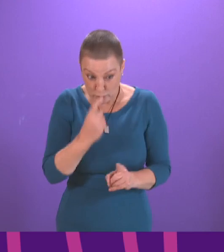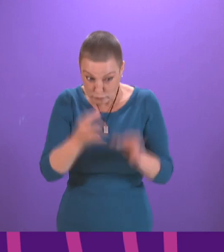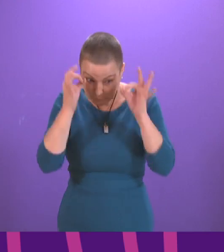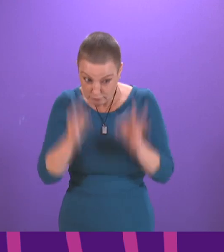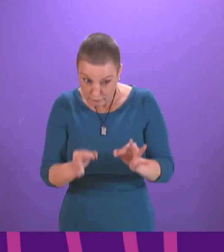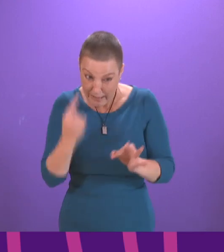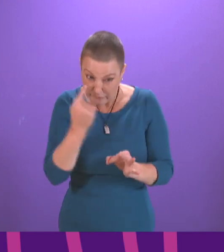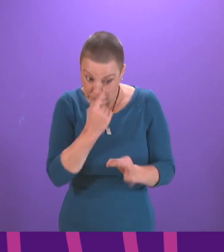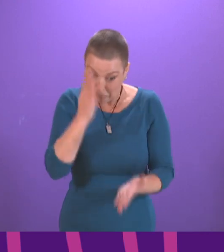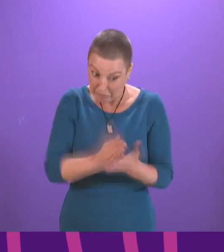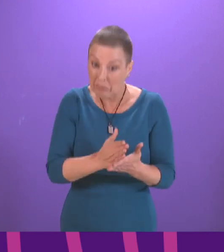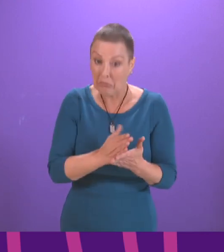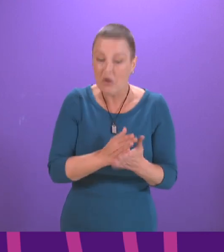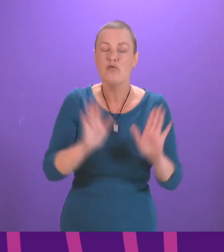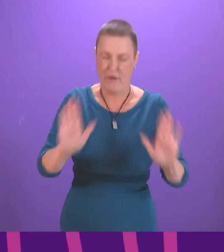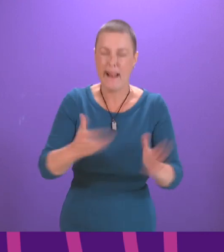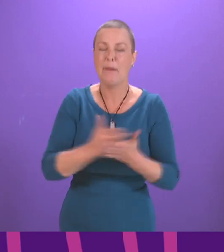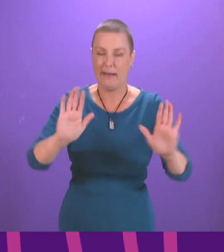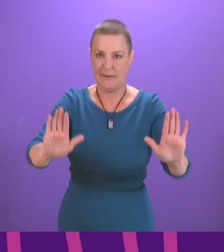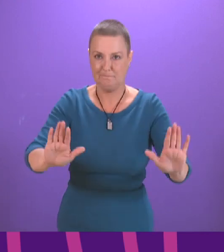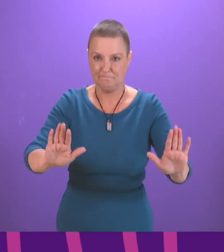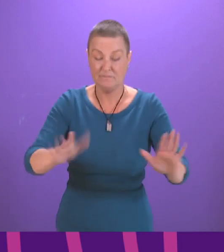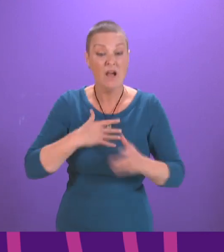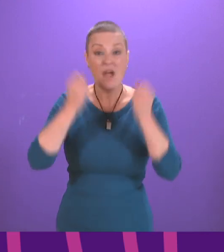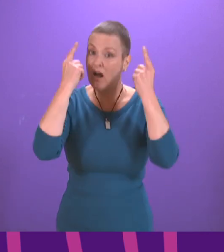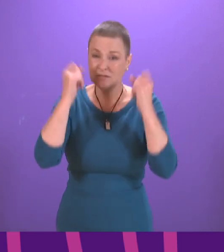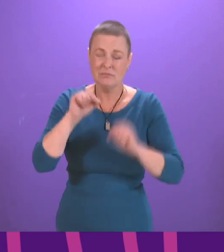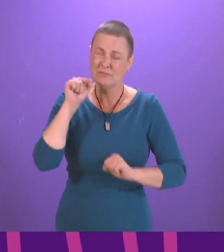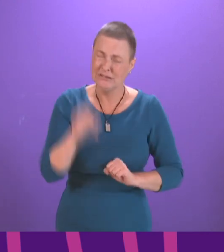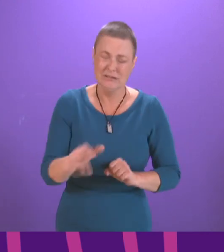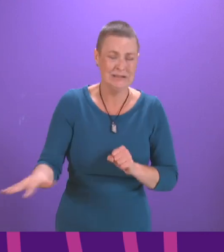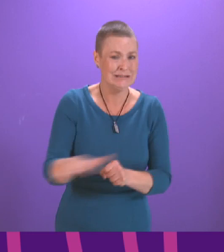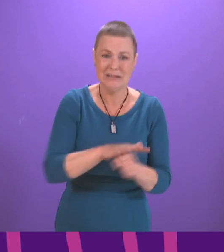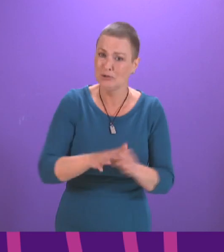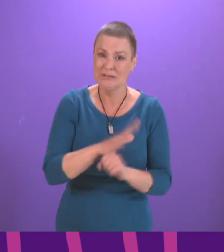Let me be very clear. I understand how incredibly difficult the situation is for businesses,